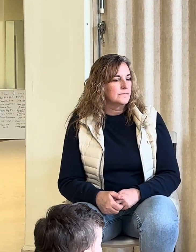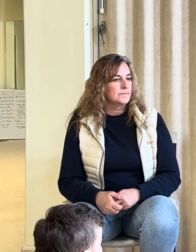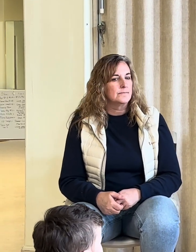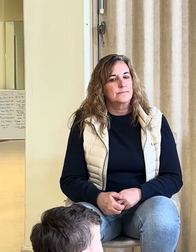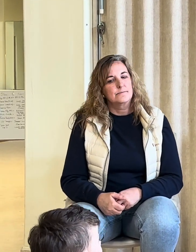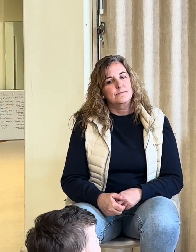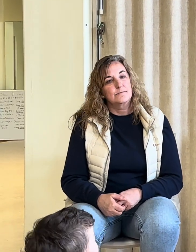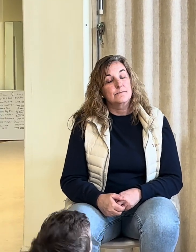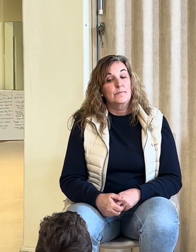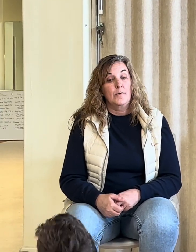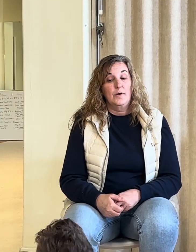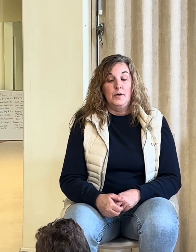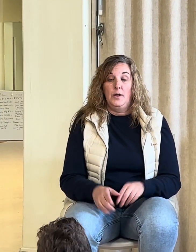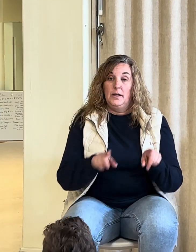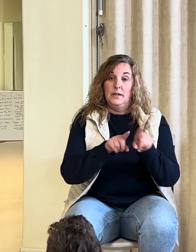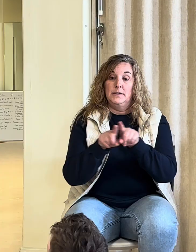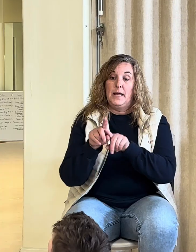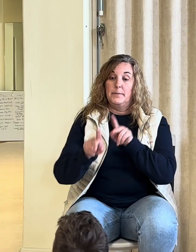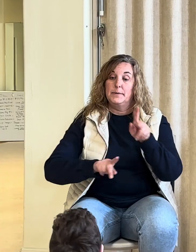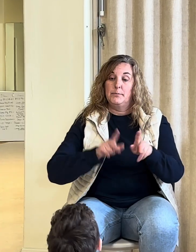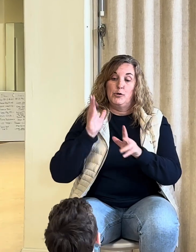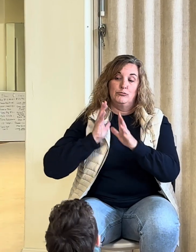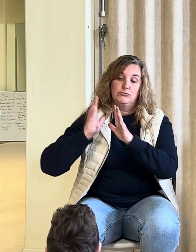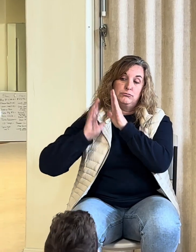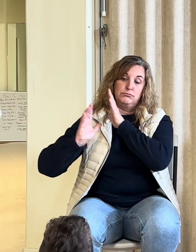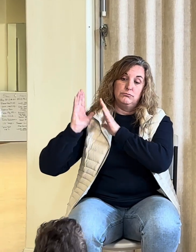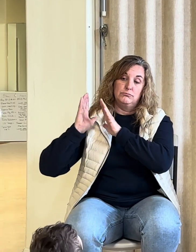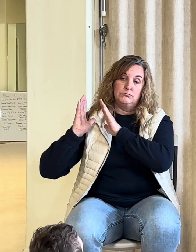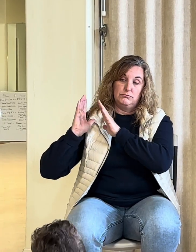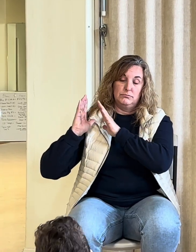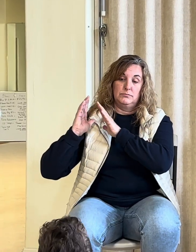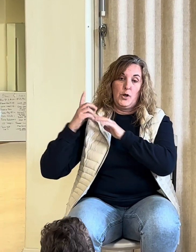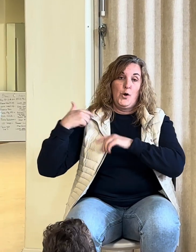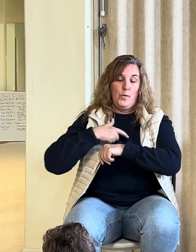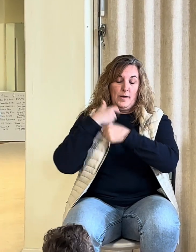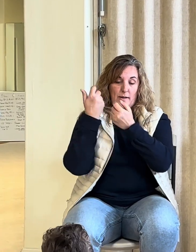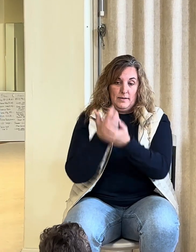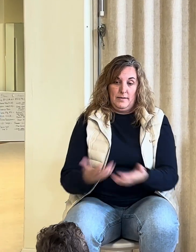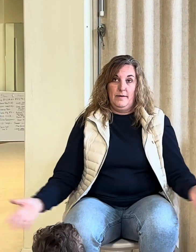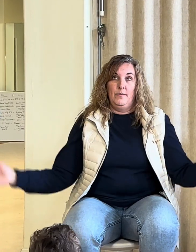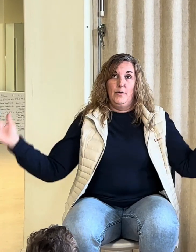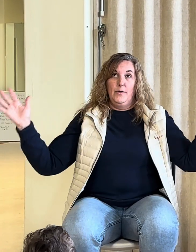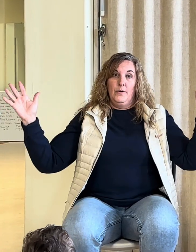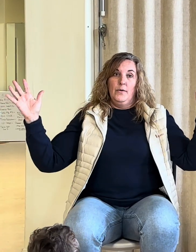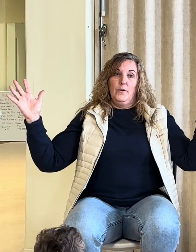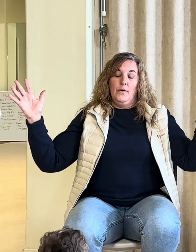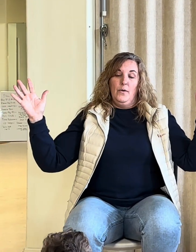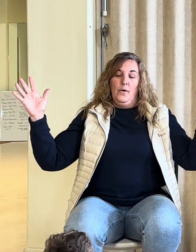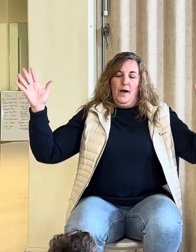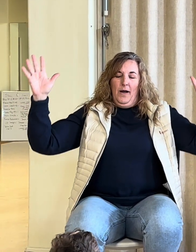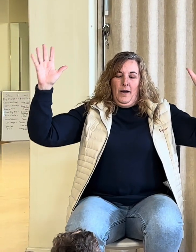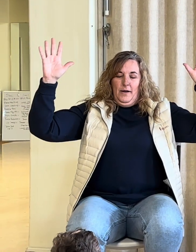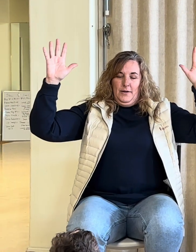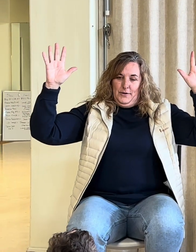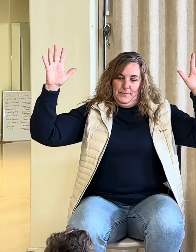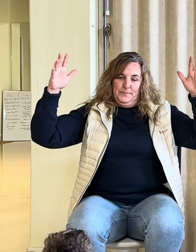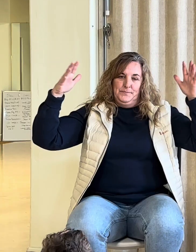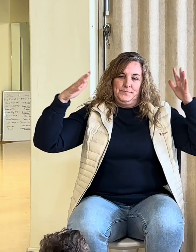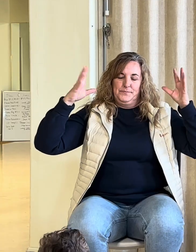So like the people who came before us, we lifted our arms even higher, closed our